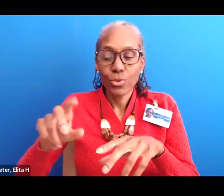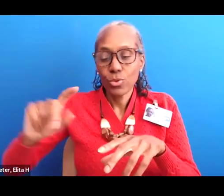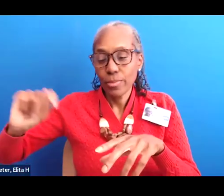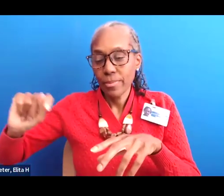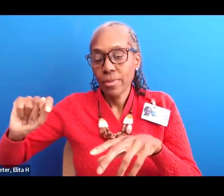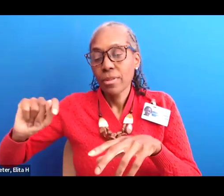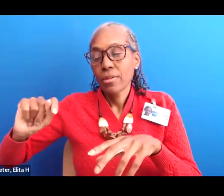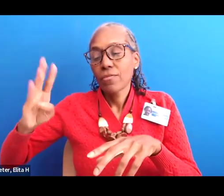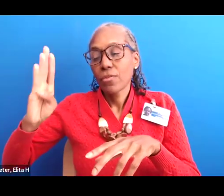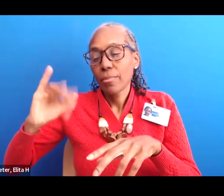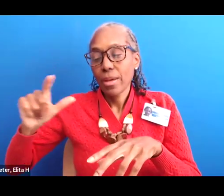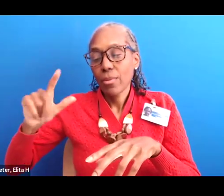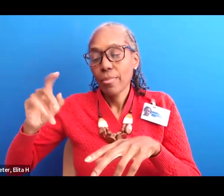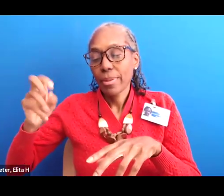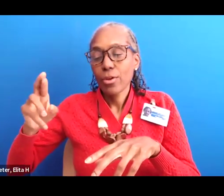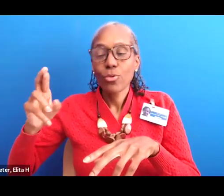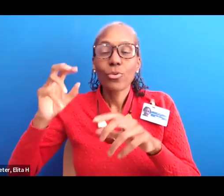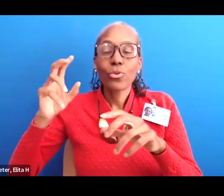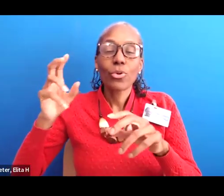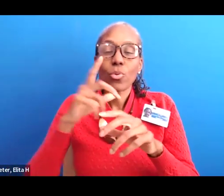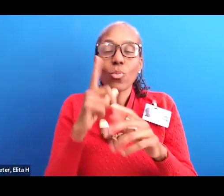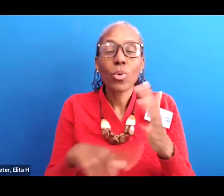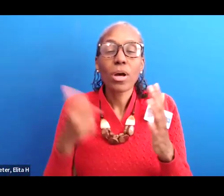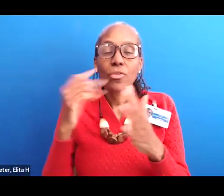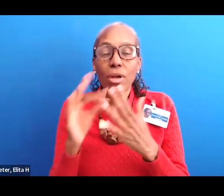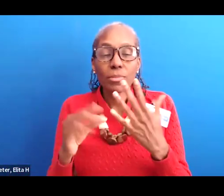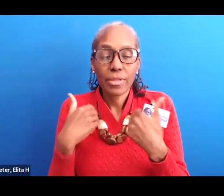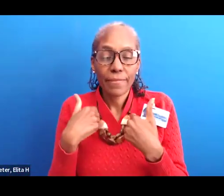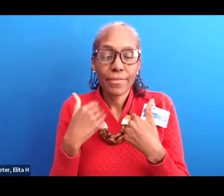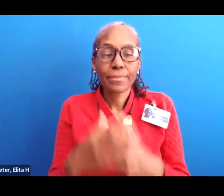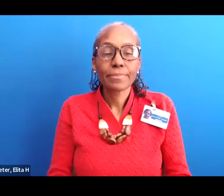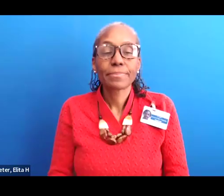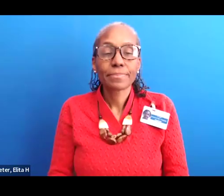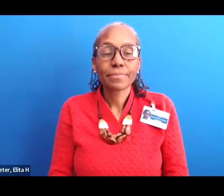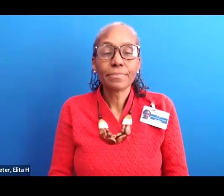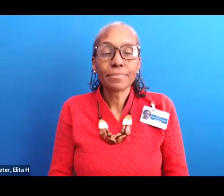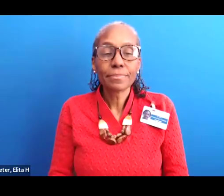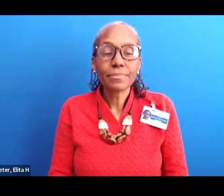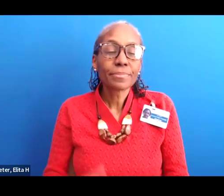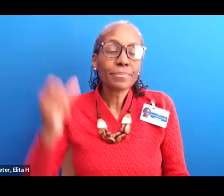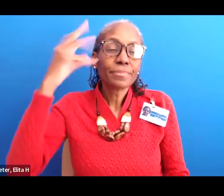What alternatives would you recommend? If you want to use a shower chair, if your home's